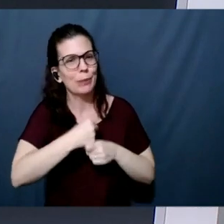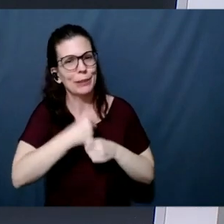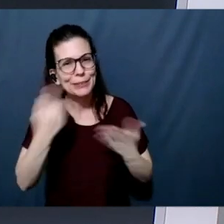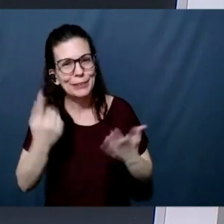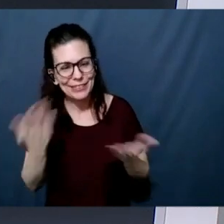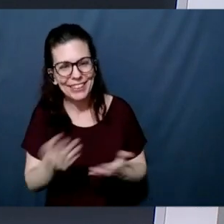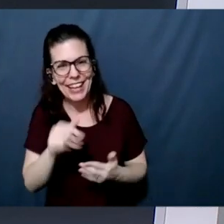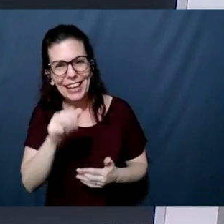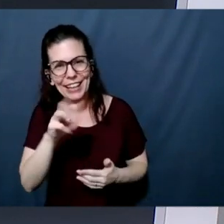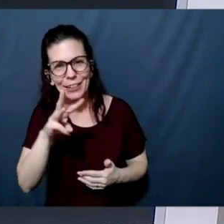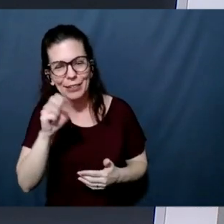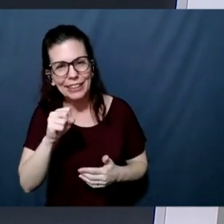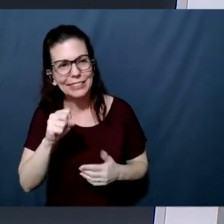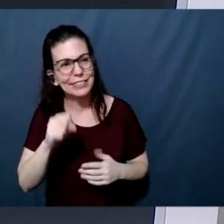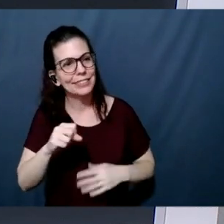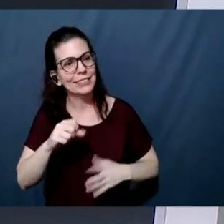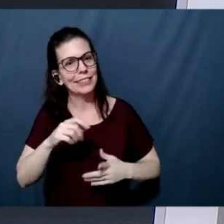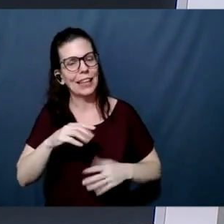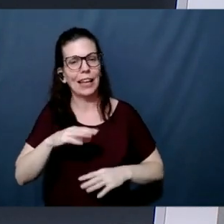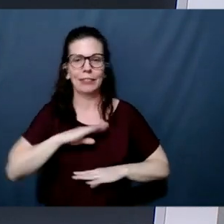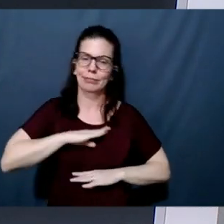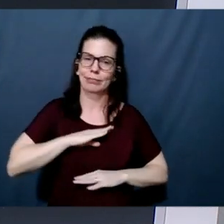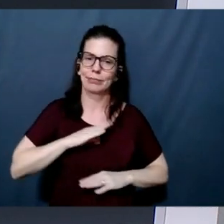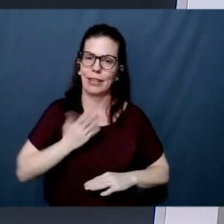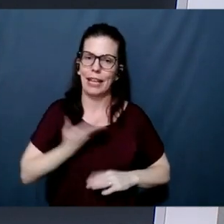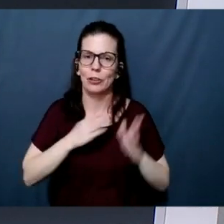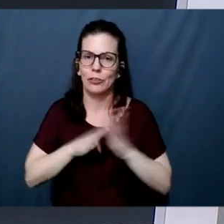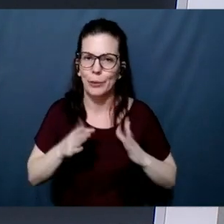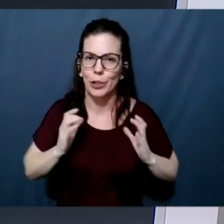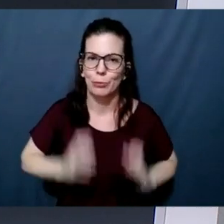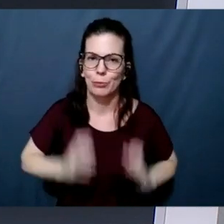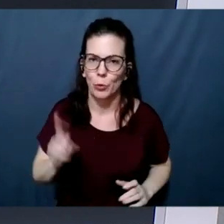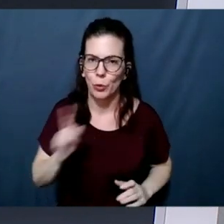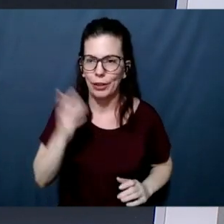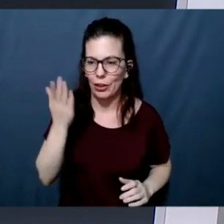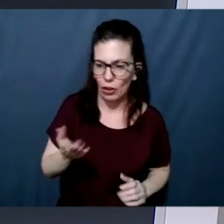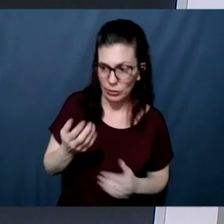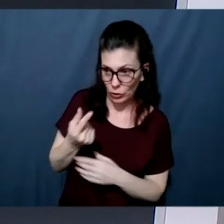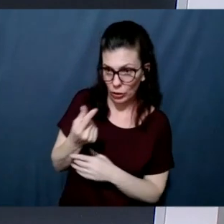our developer customers where they are, right? And they are in GitHub, so it's awesome to see that.